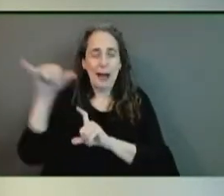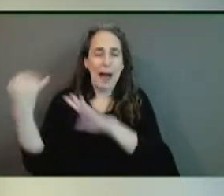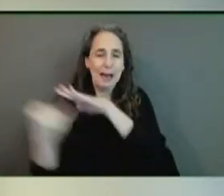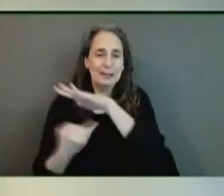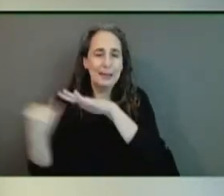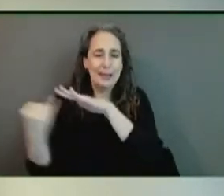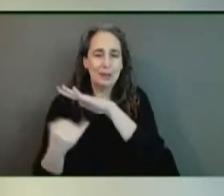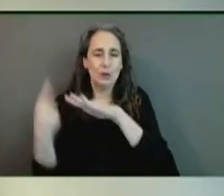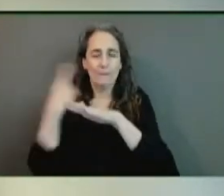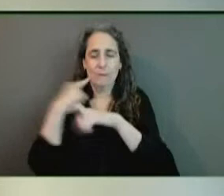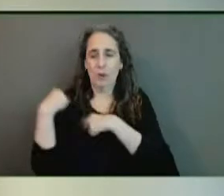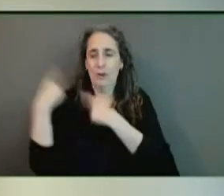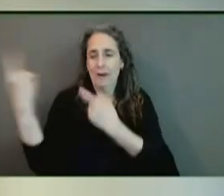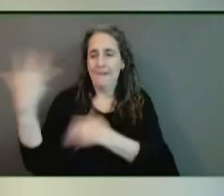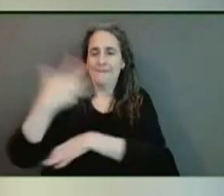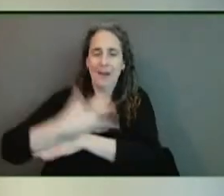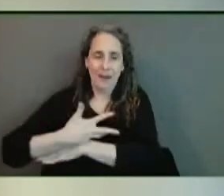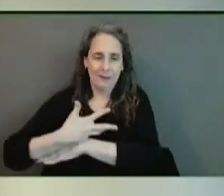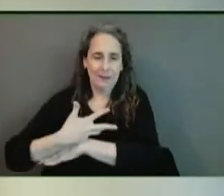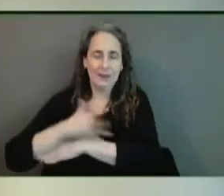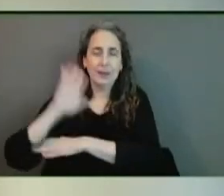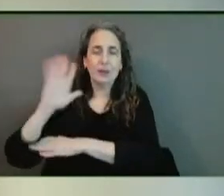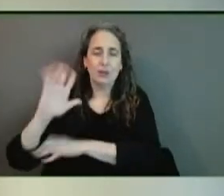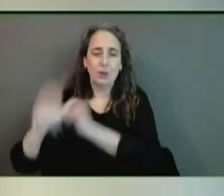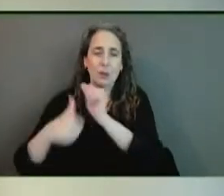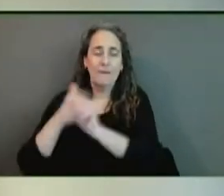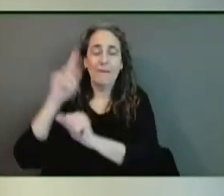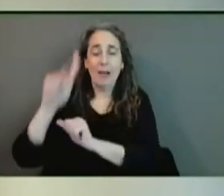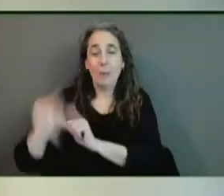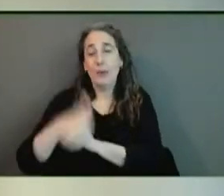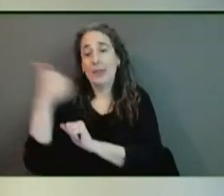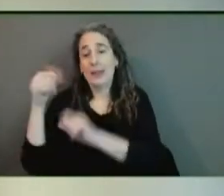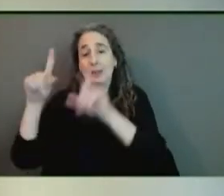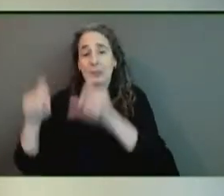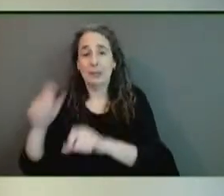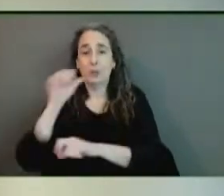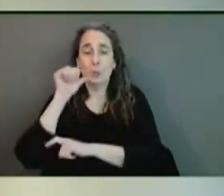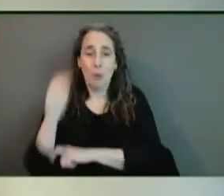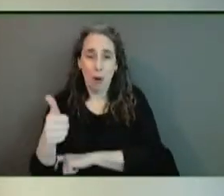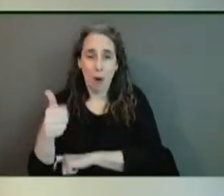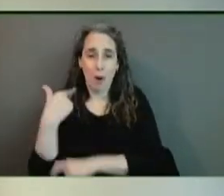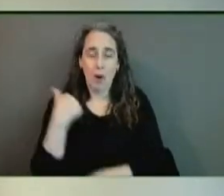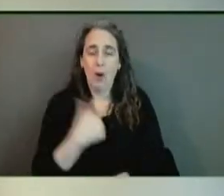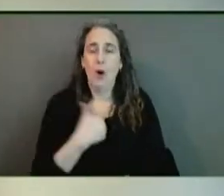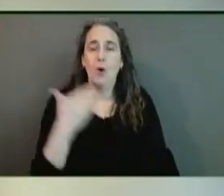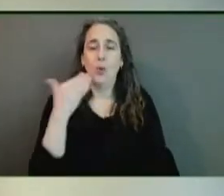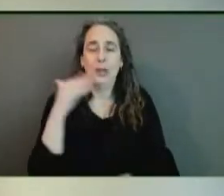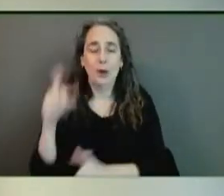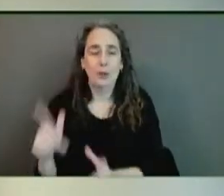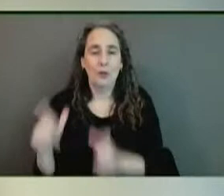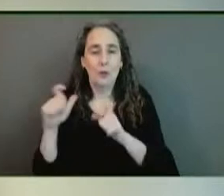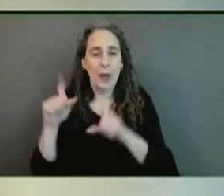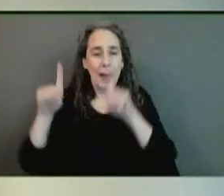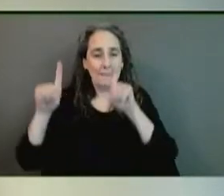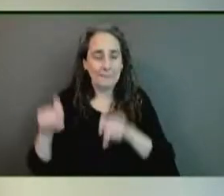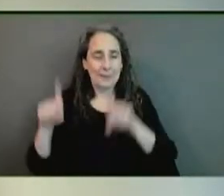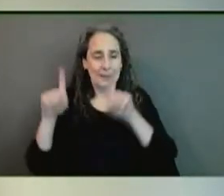on Sunday and tested positive she was in isolation has been in isolation. For the past five days. She will follow up with